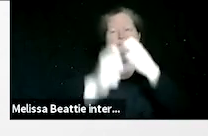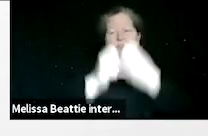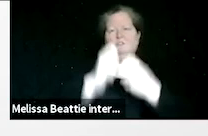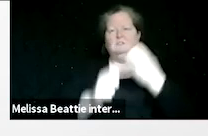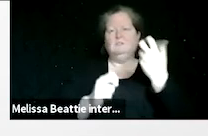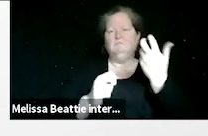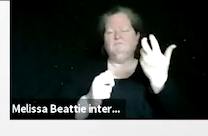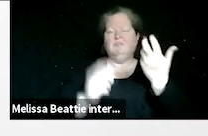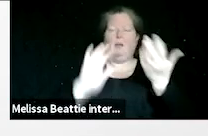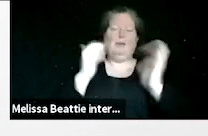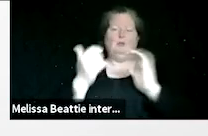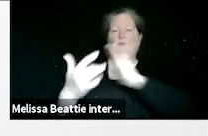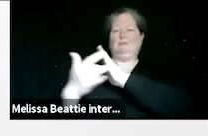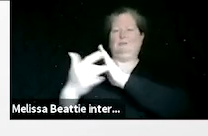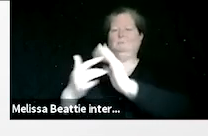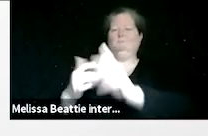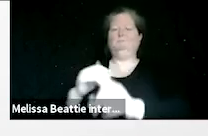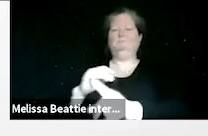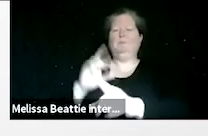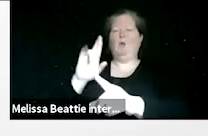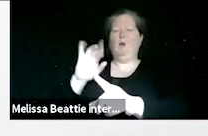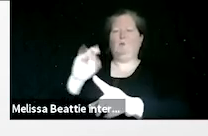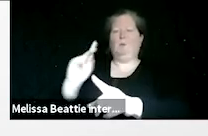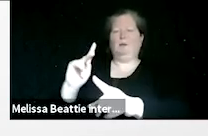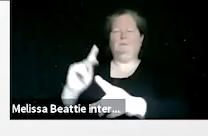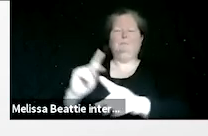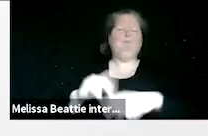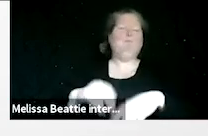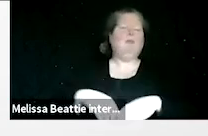Rick Mislan: Mobile stretching this a little bit but marketing is almost like theater and stagecraft